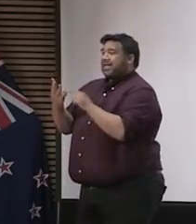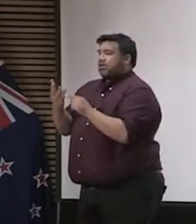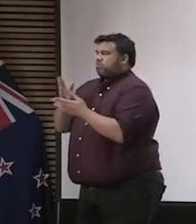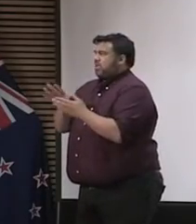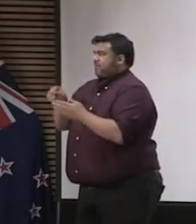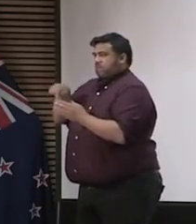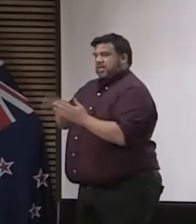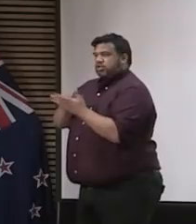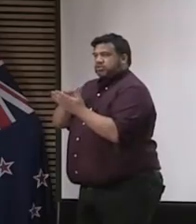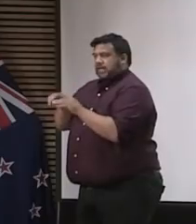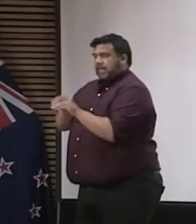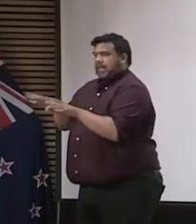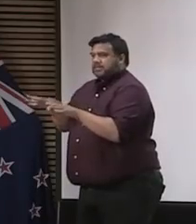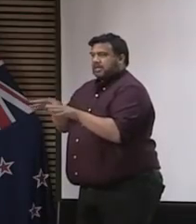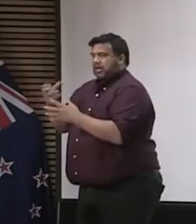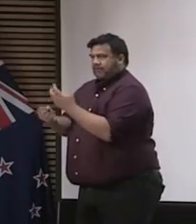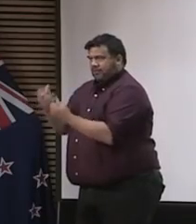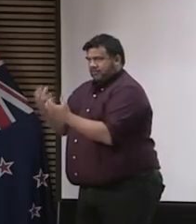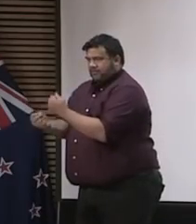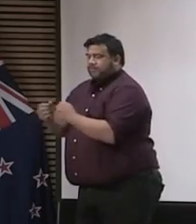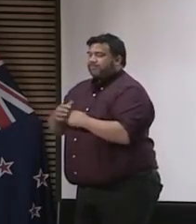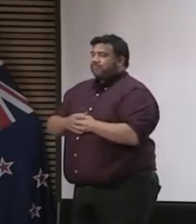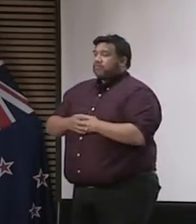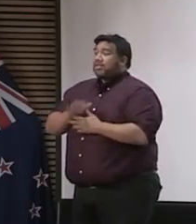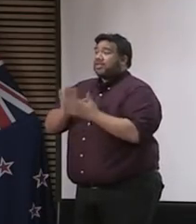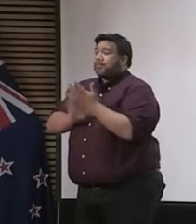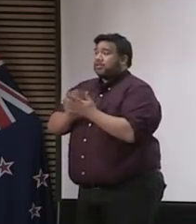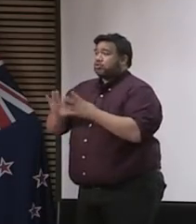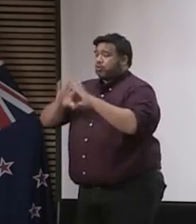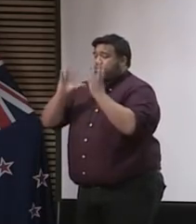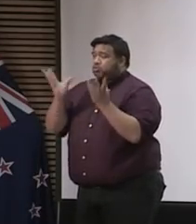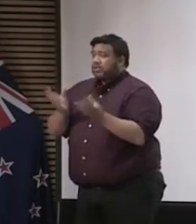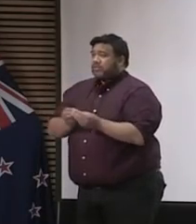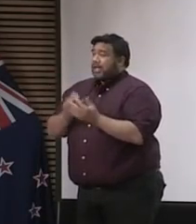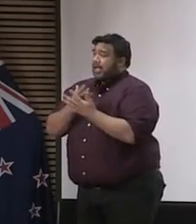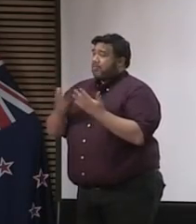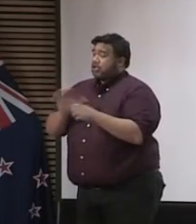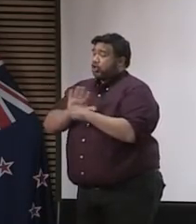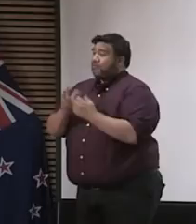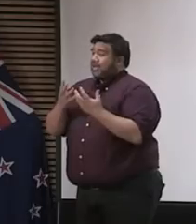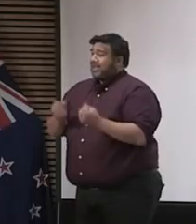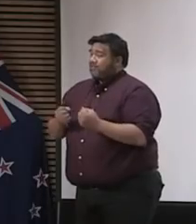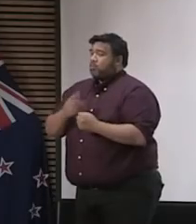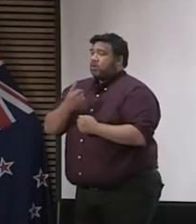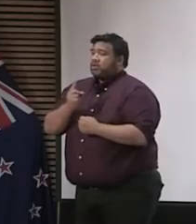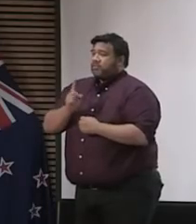In new combined total is therefore1, 451.